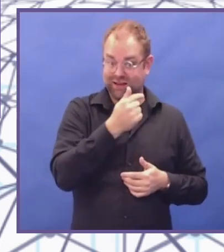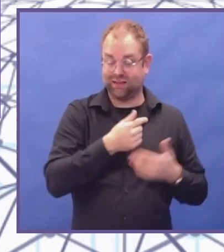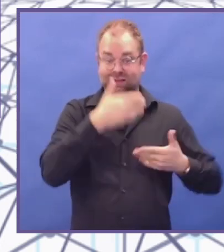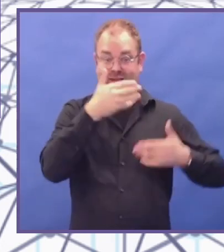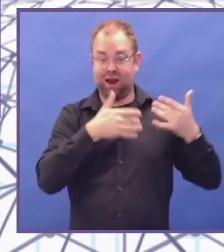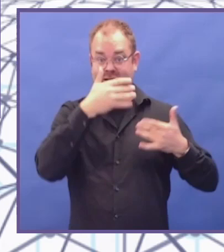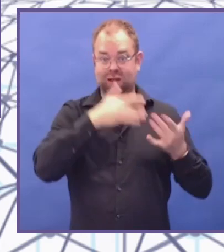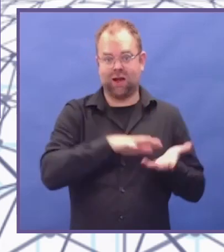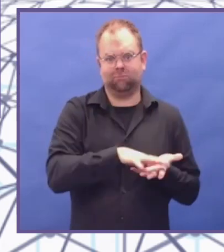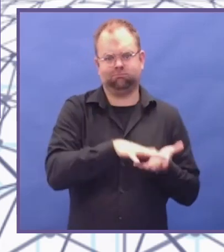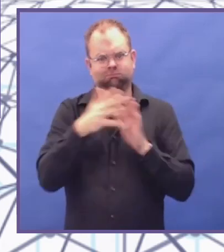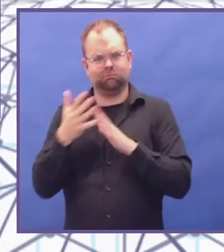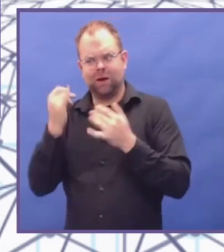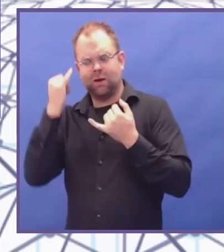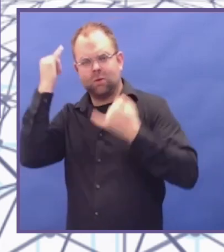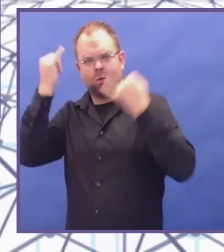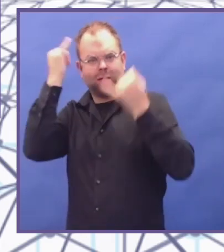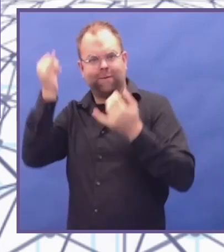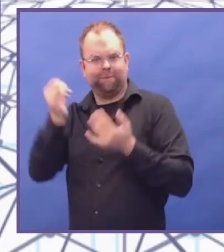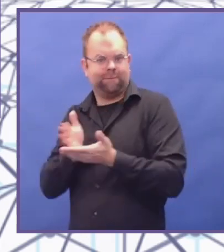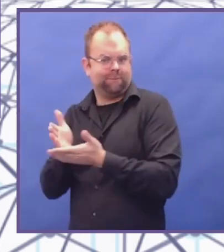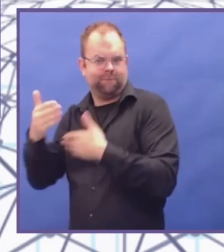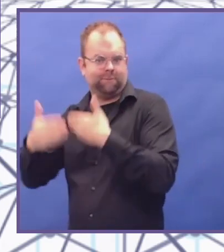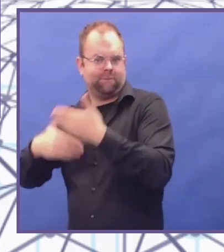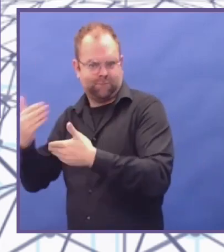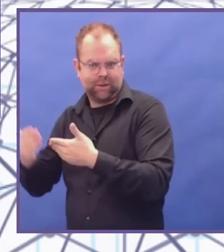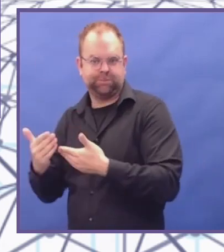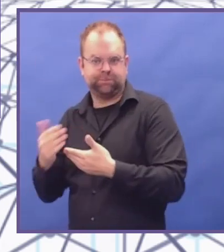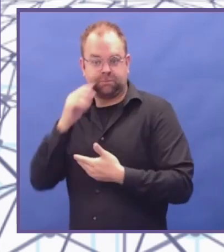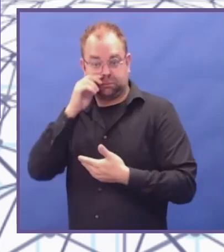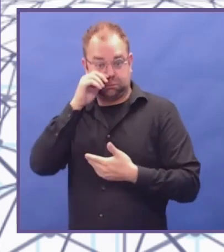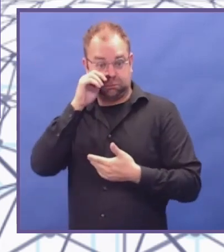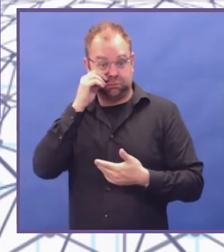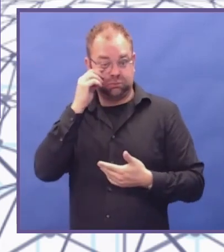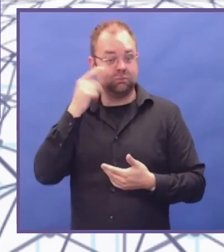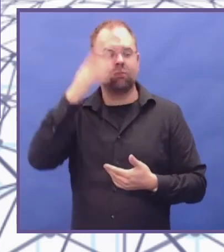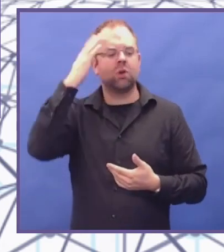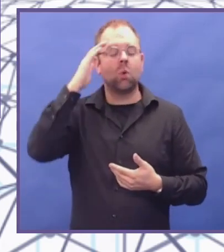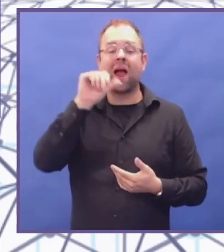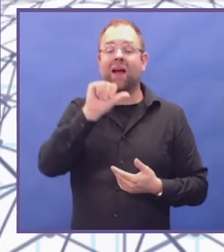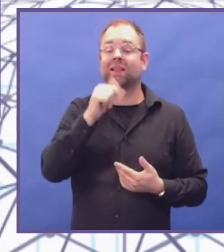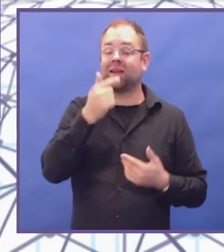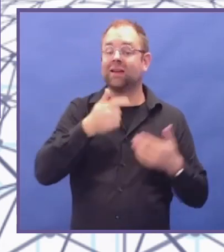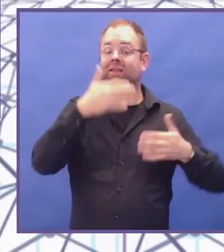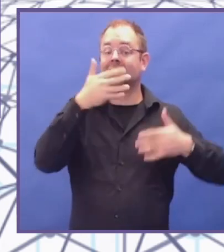and data sets. We at GDI have mapped 207 publications, 62 national surveys,